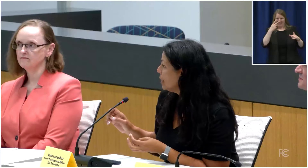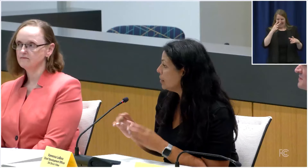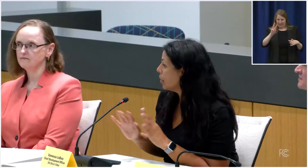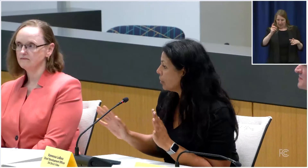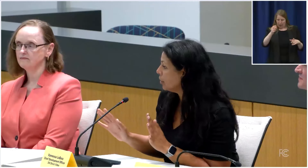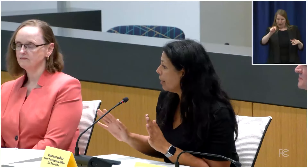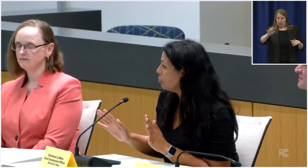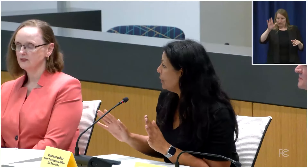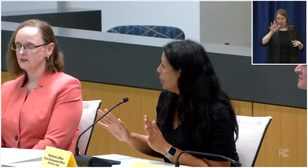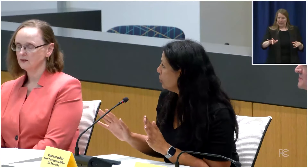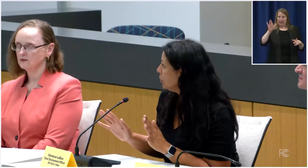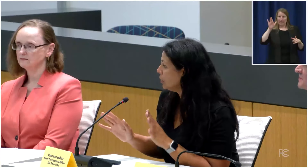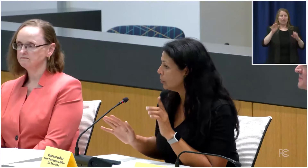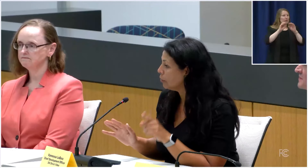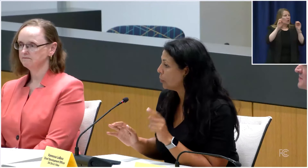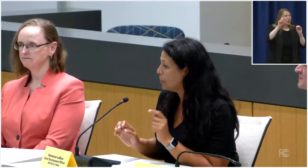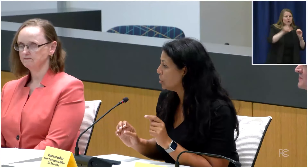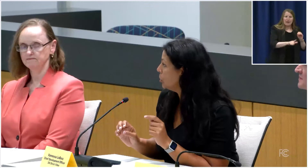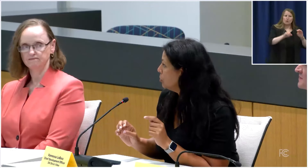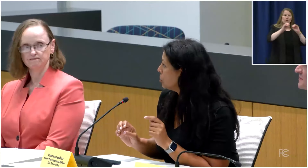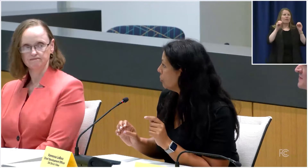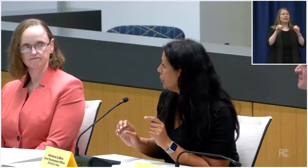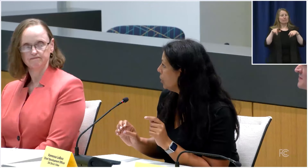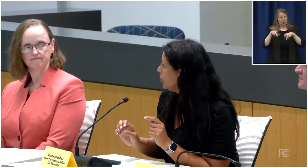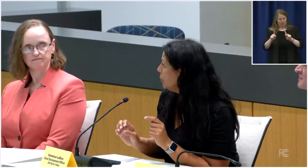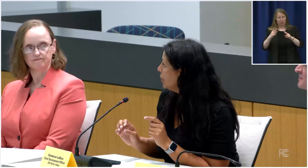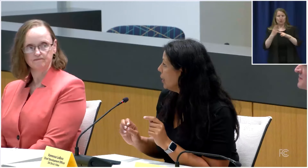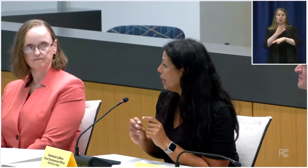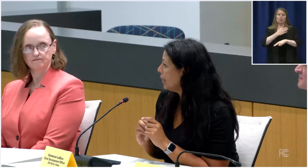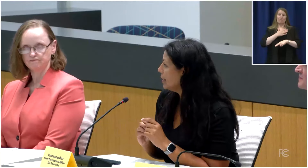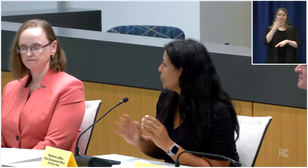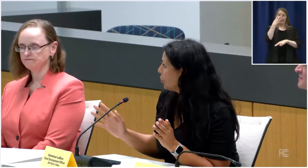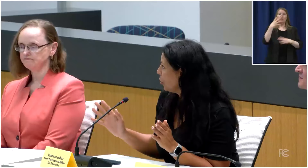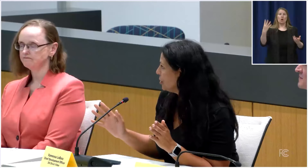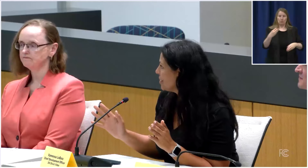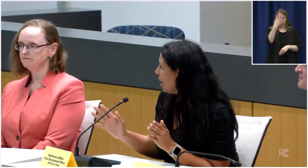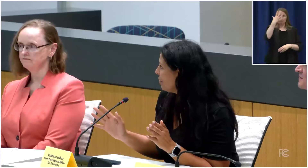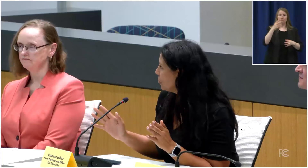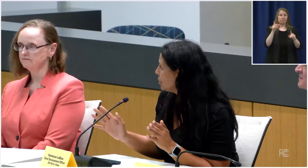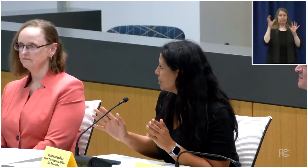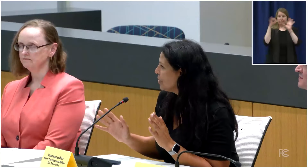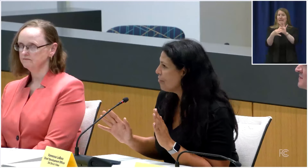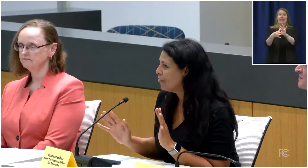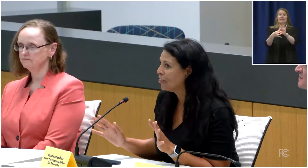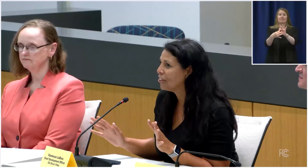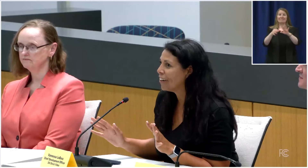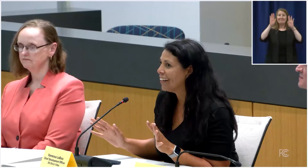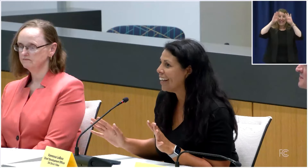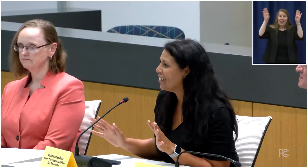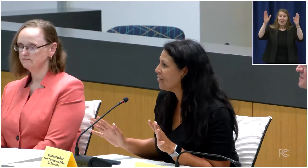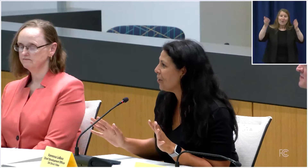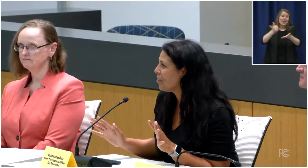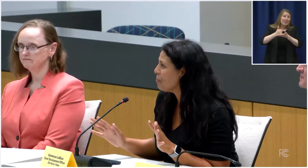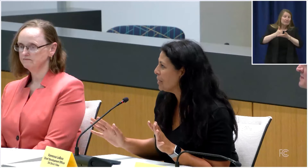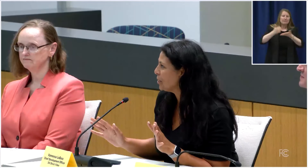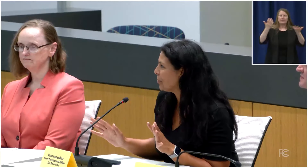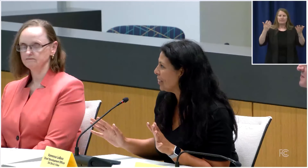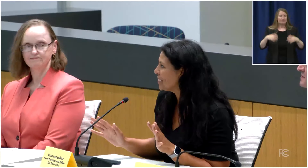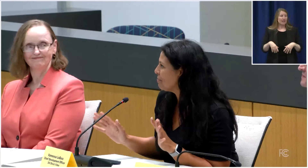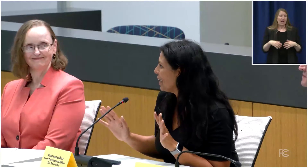BUT THE WEBSITE CALLERS THAT COME IN LITERALLY WILL CLICK FROM THE WEBSITE, NOTHING WILL HAVE TO BE DOWNLOADED, THEY WILL GIVE PERMISSION TO USE THEIR VIDEO.